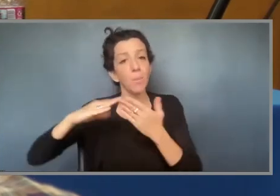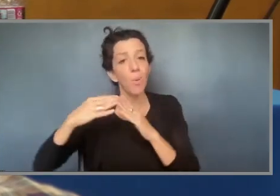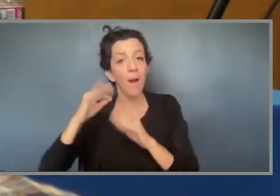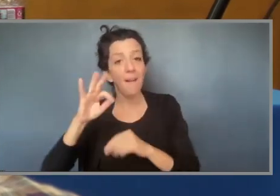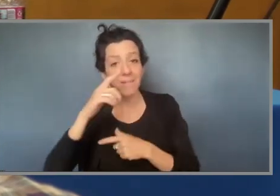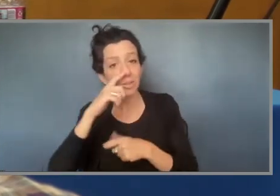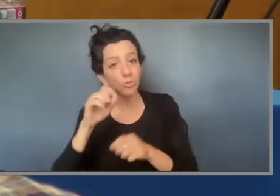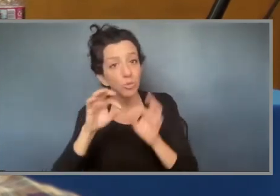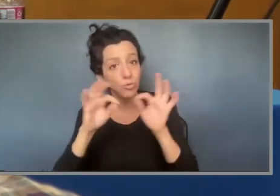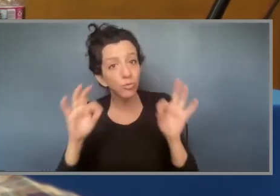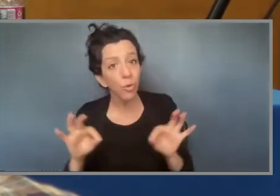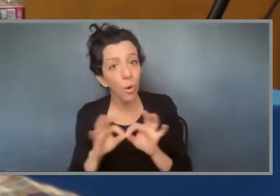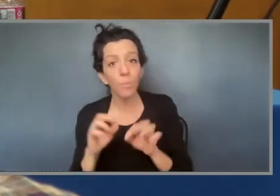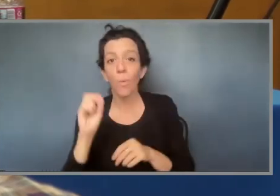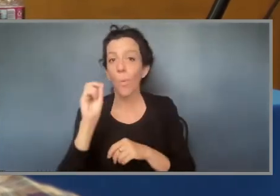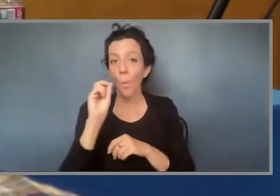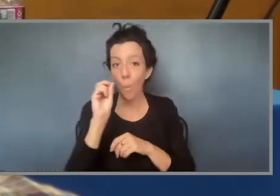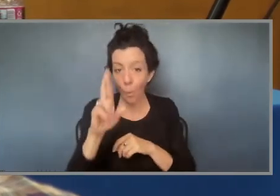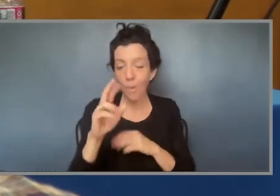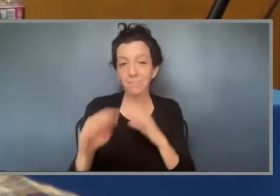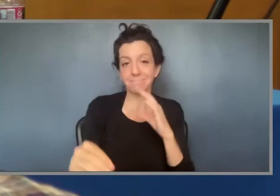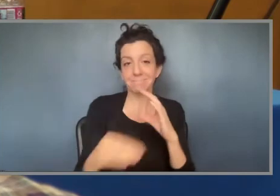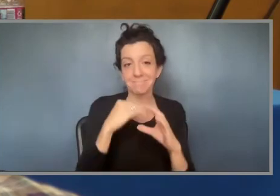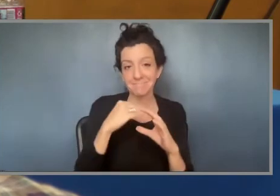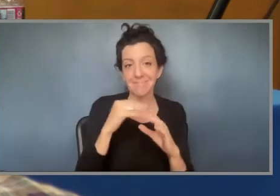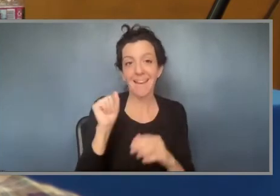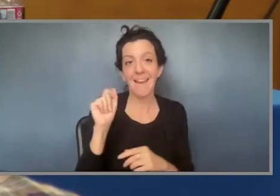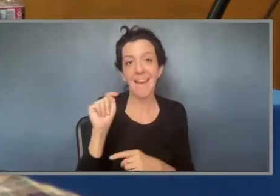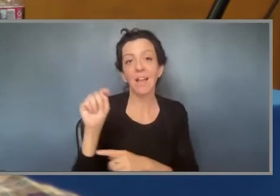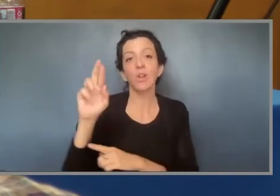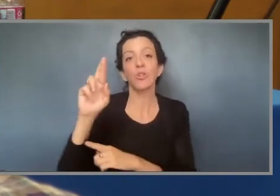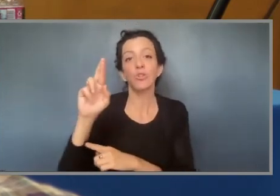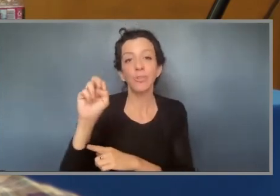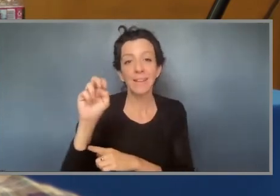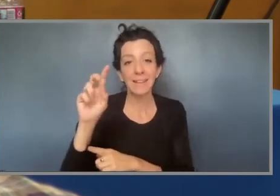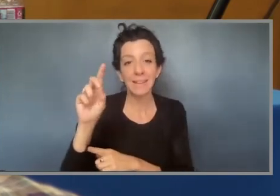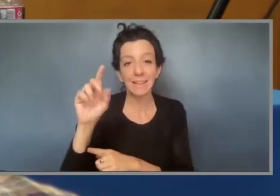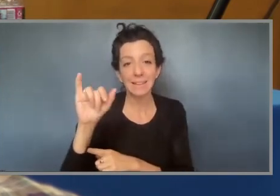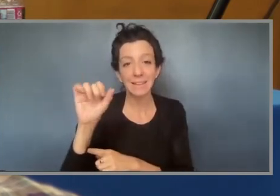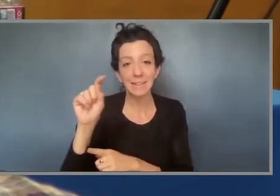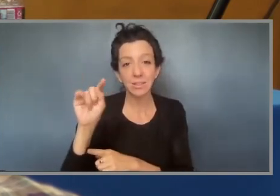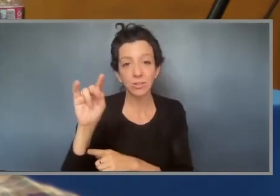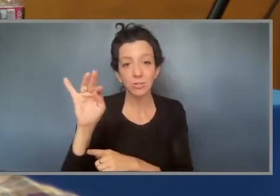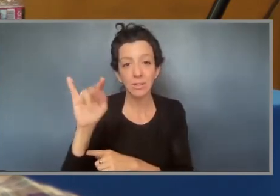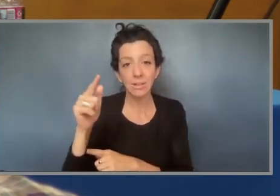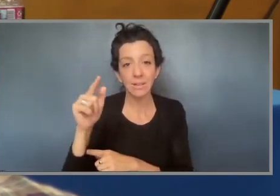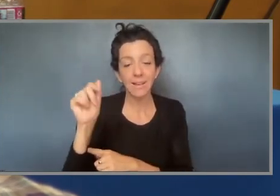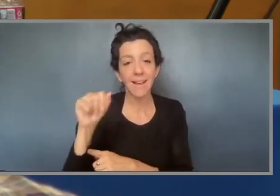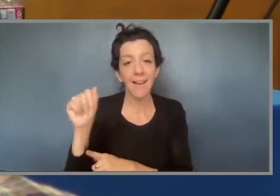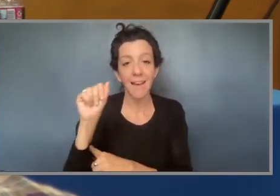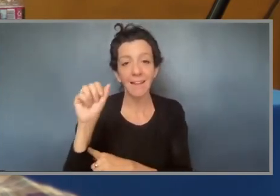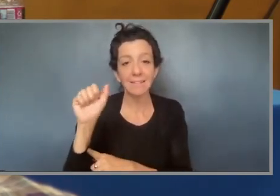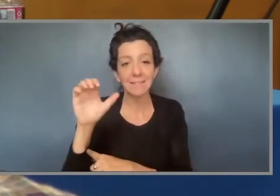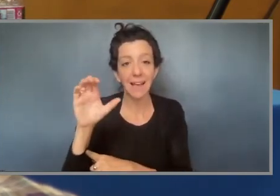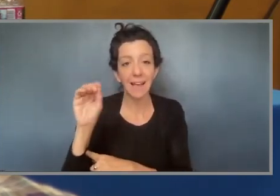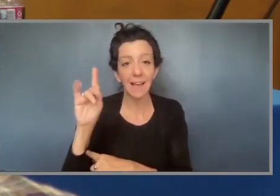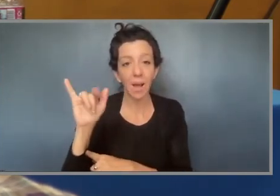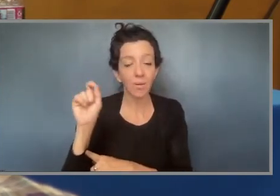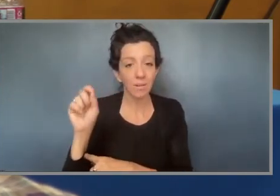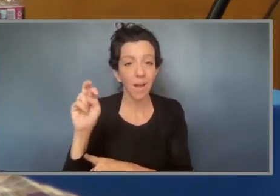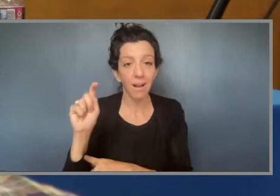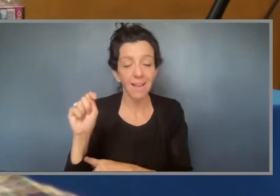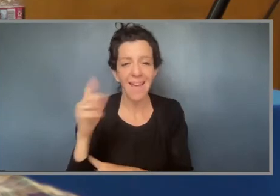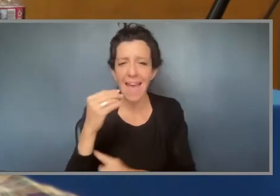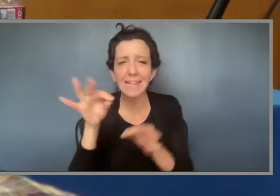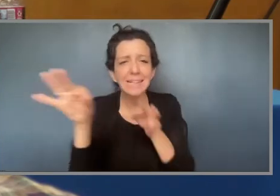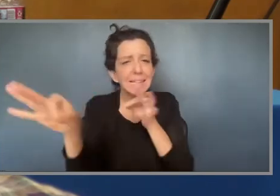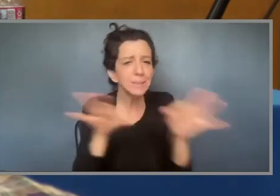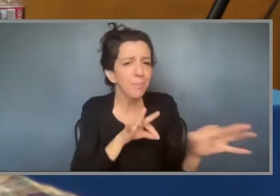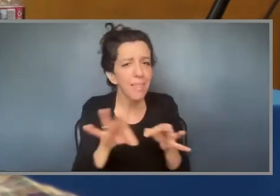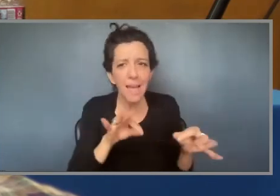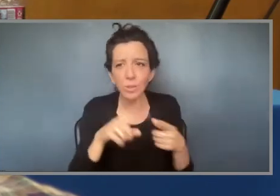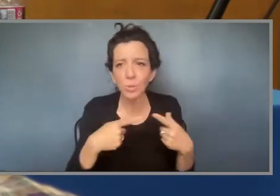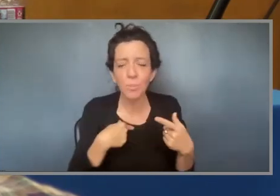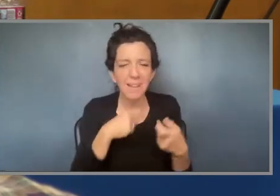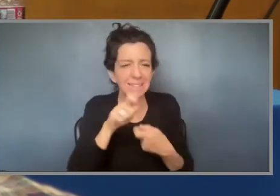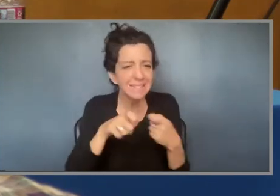Studio: Then please fill out a community of interest form or simply send us an email on redistricting at Suffolk